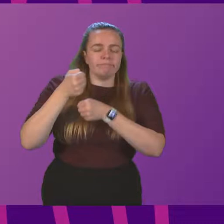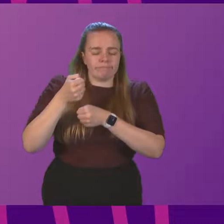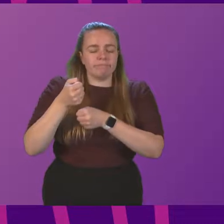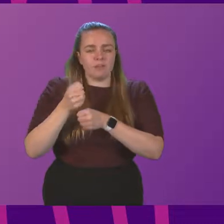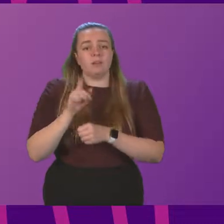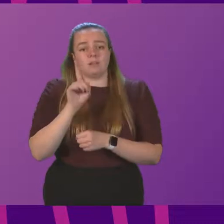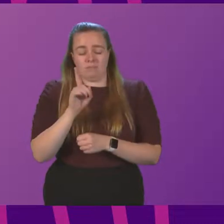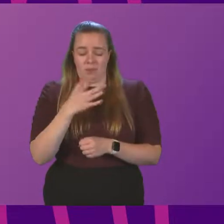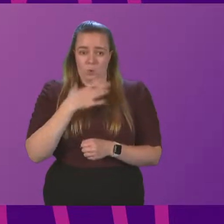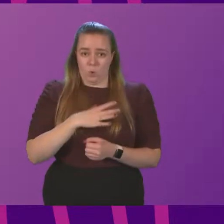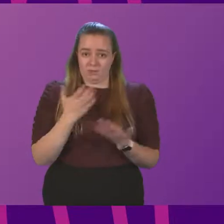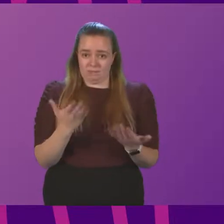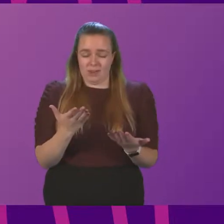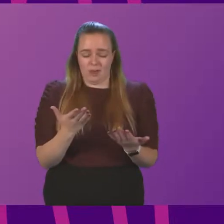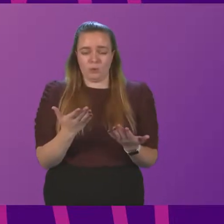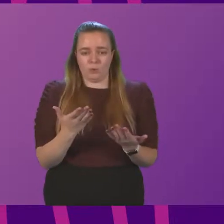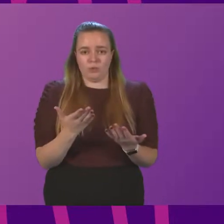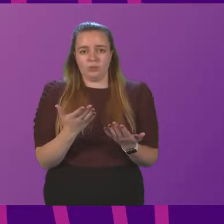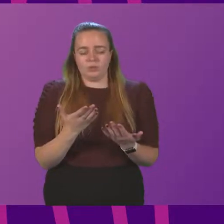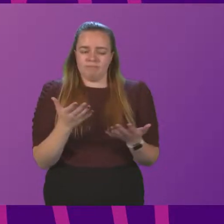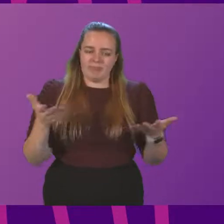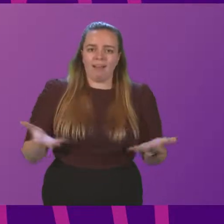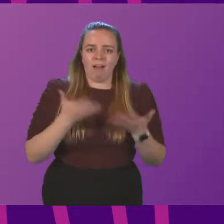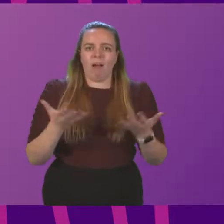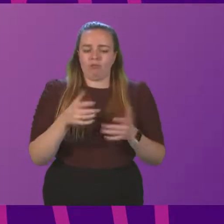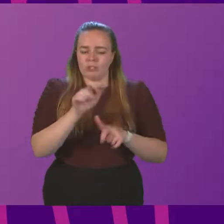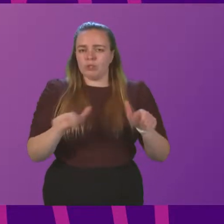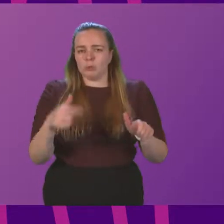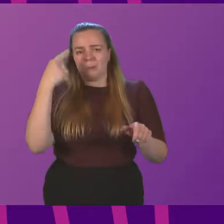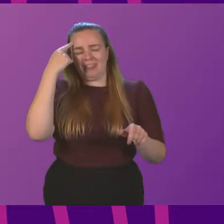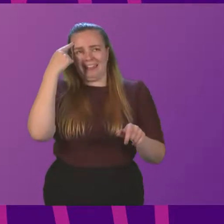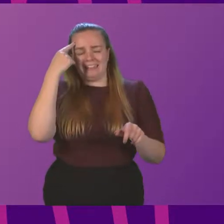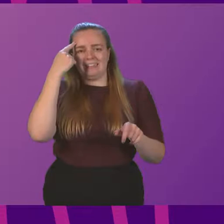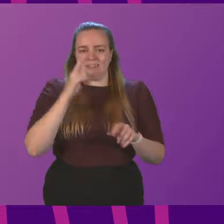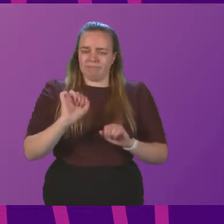I take this opportunity to encourage everyone to think very carefully about their behaviours